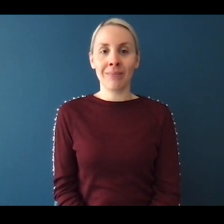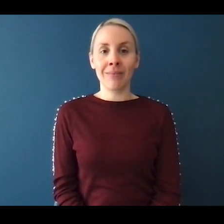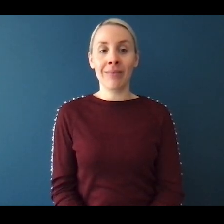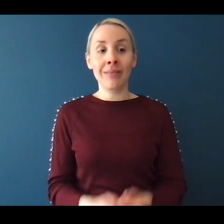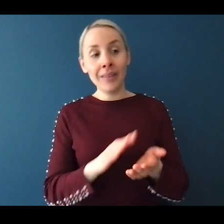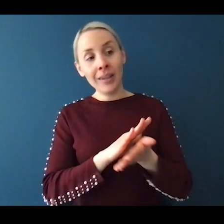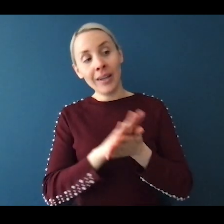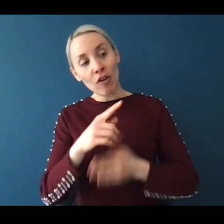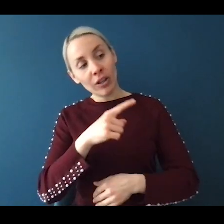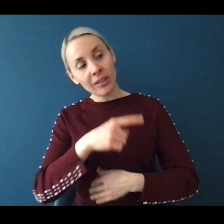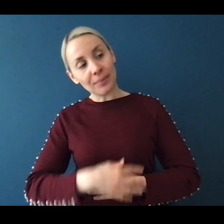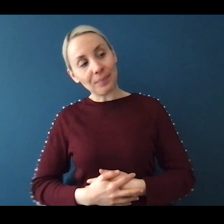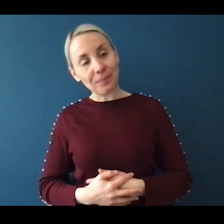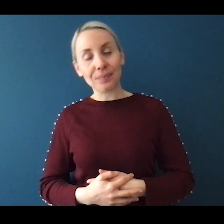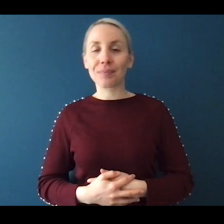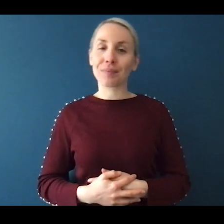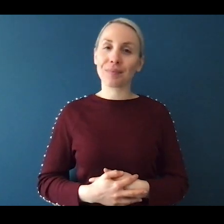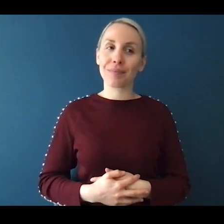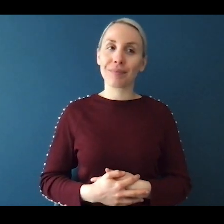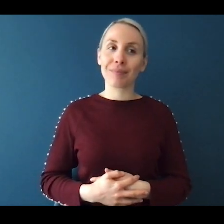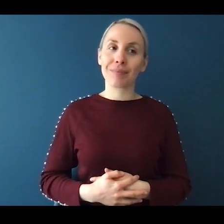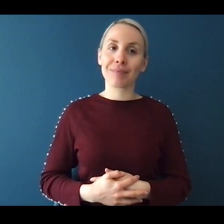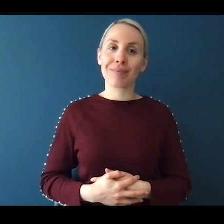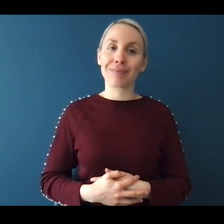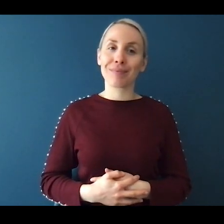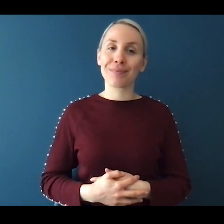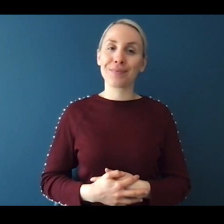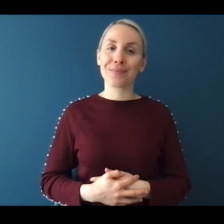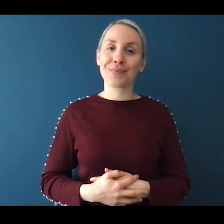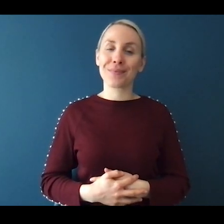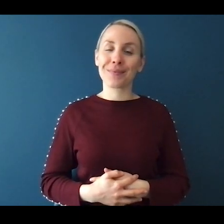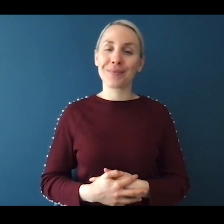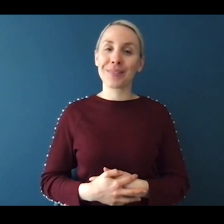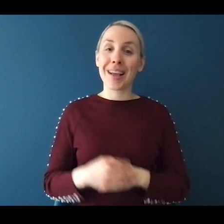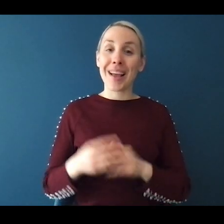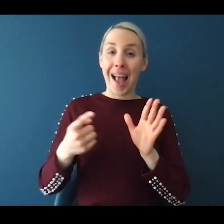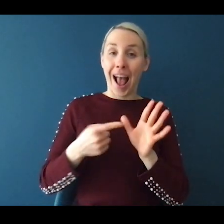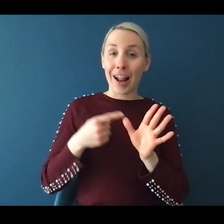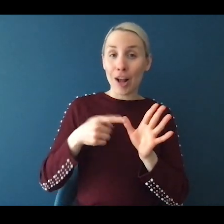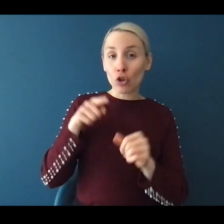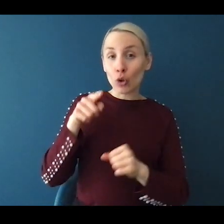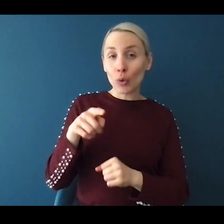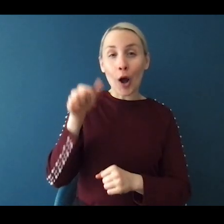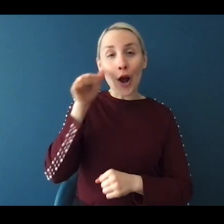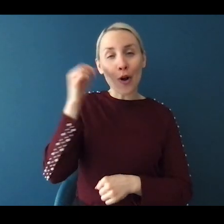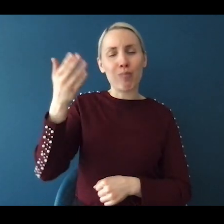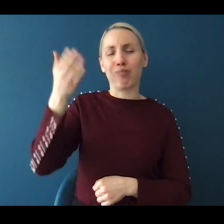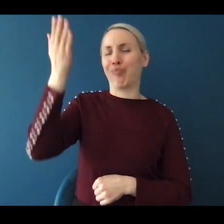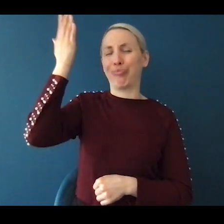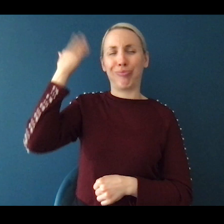Sorry Harriet. I was gonna just say yeah did you have any kind of it's a while back now I guess for you Alejandra but yeah whether there was